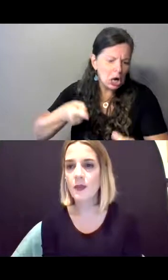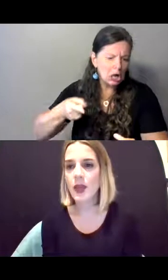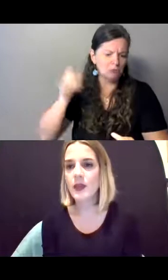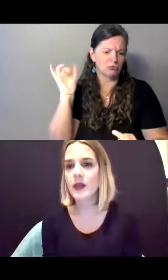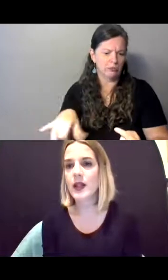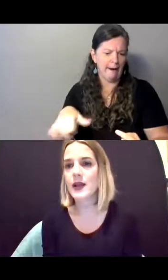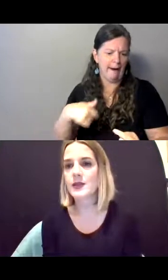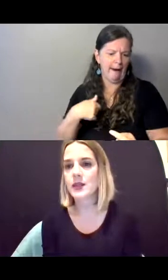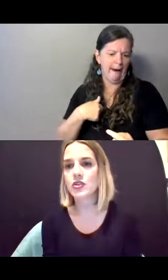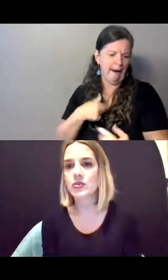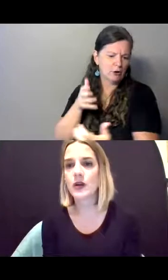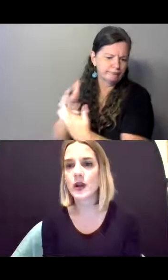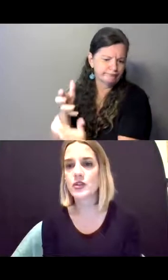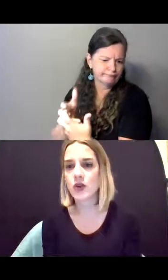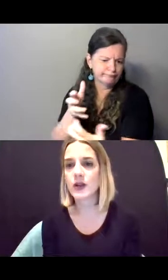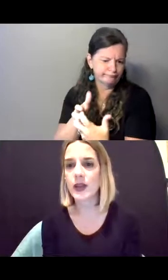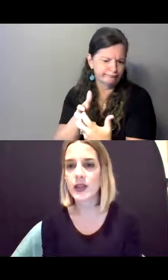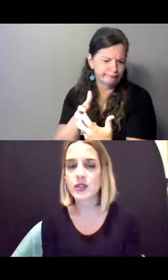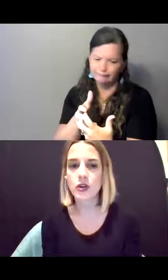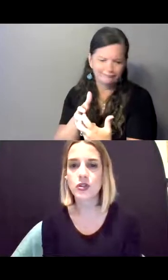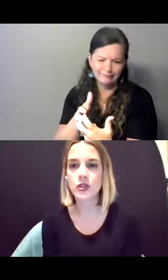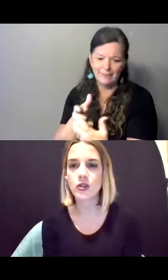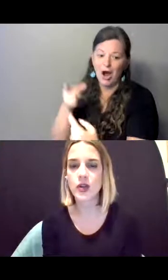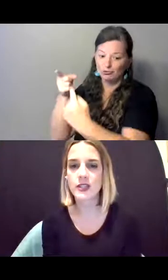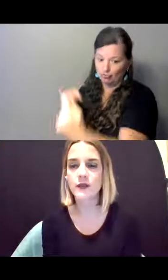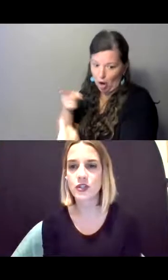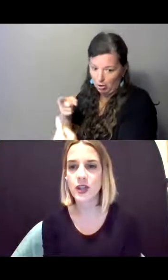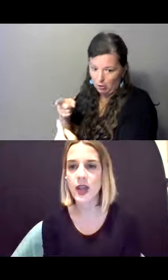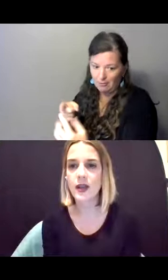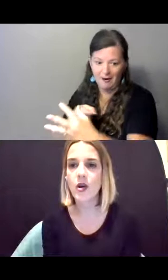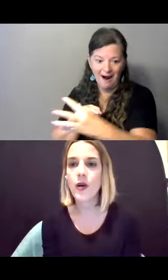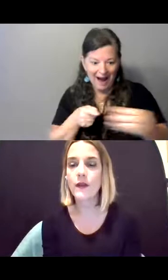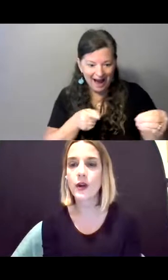Maybe the class is struggling and so you try to differentiate, however,